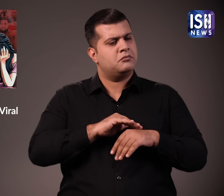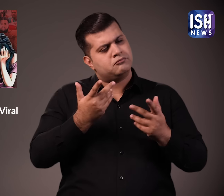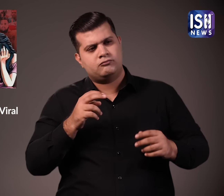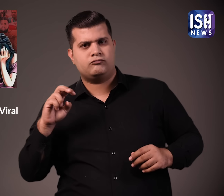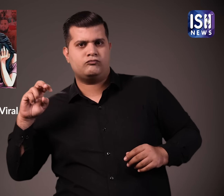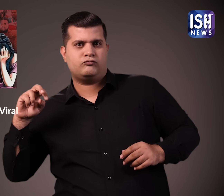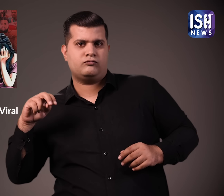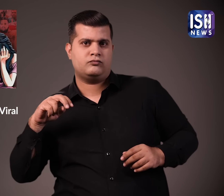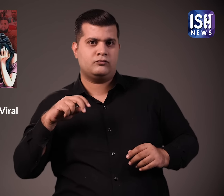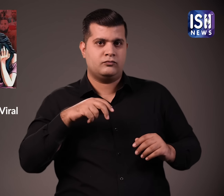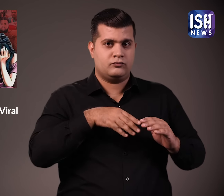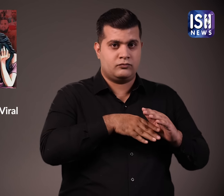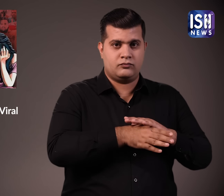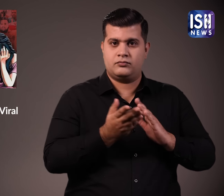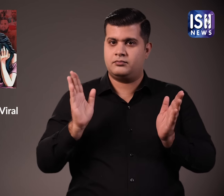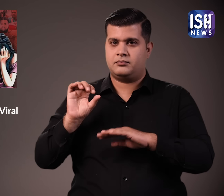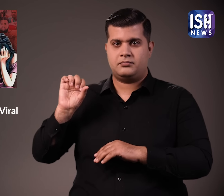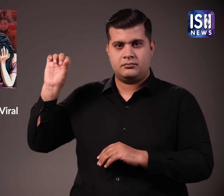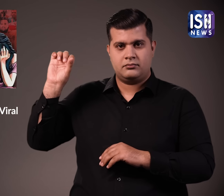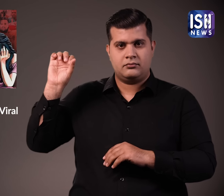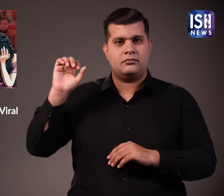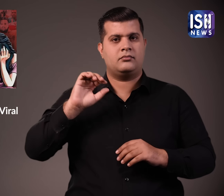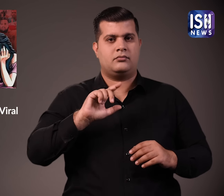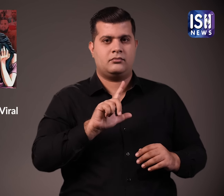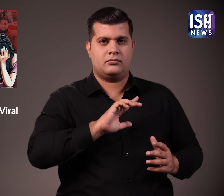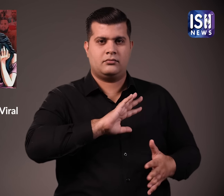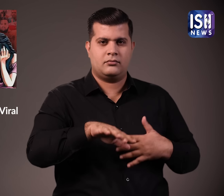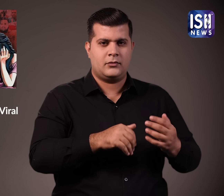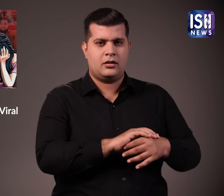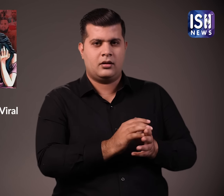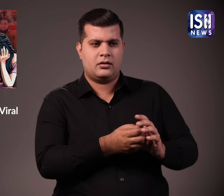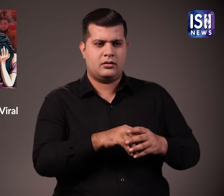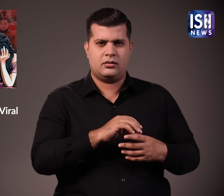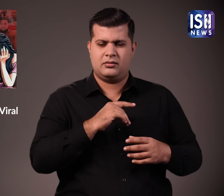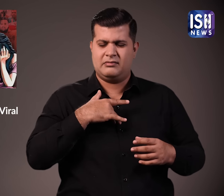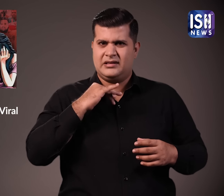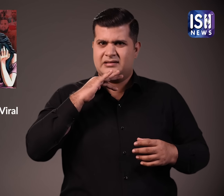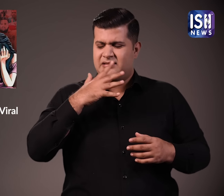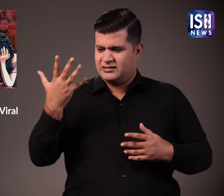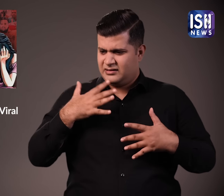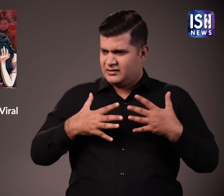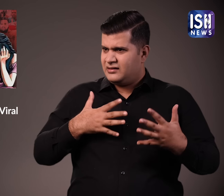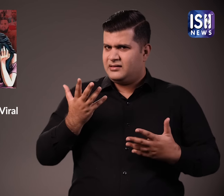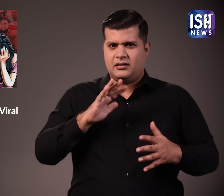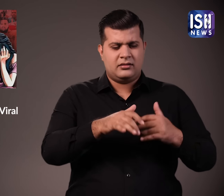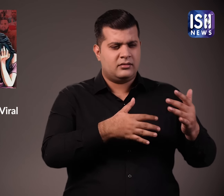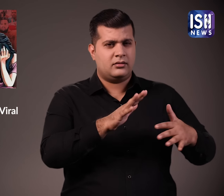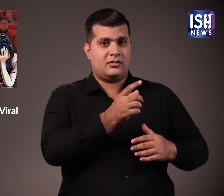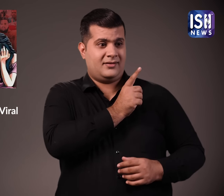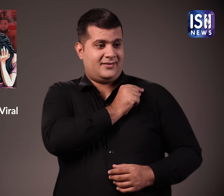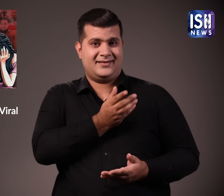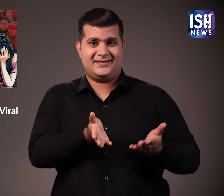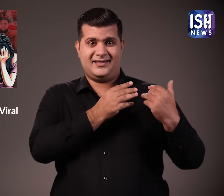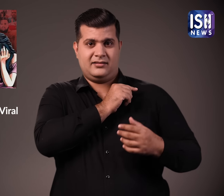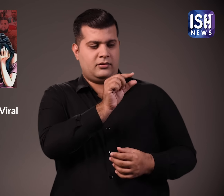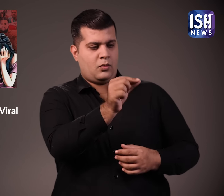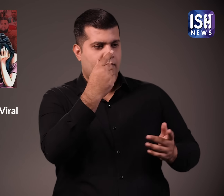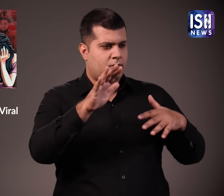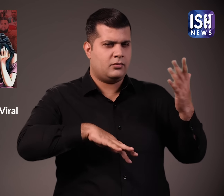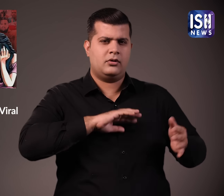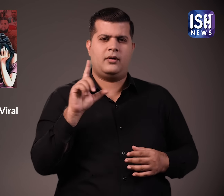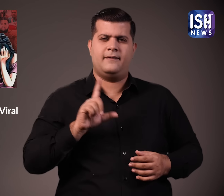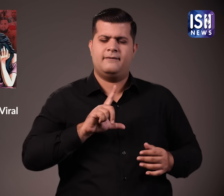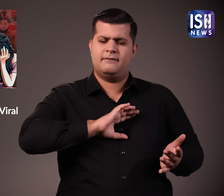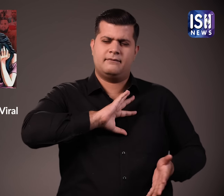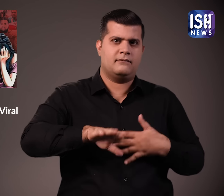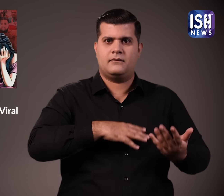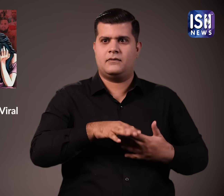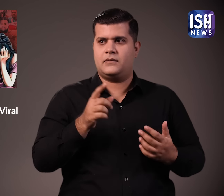Once inside the room, he used to lock the door, touch her inappropriately, remove the saree pins and sexually assault.